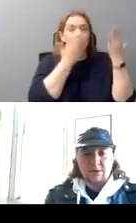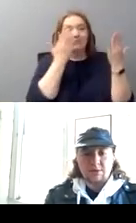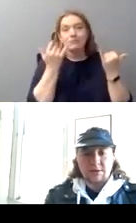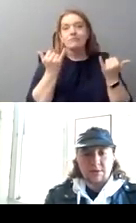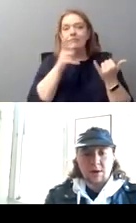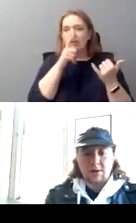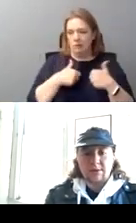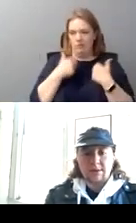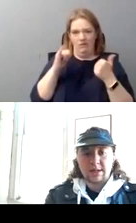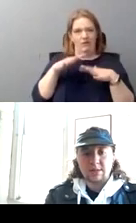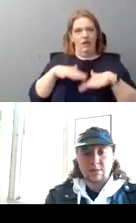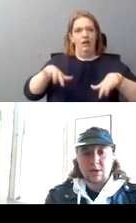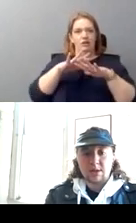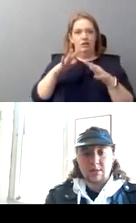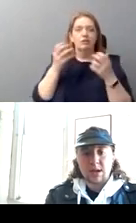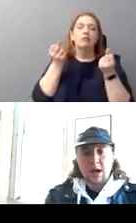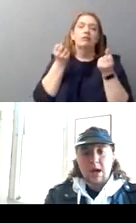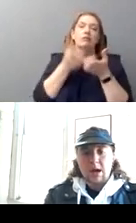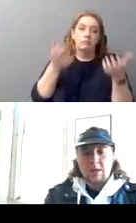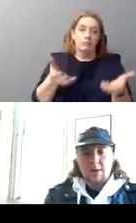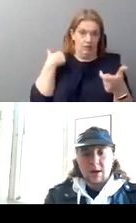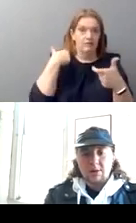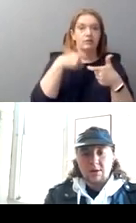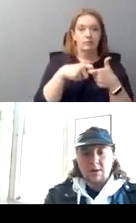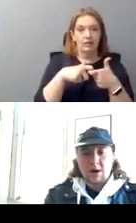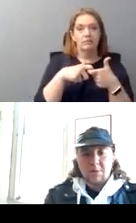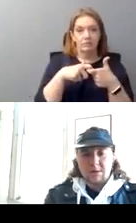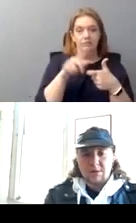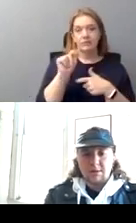are centered around its Latinx communities. Though the character and composition of the